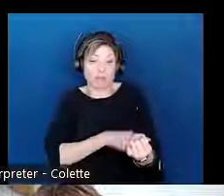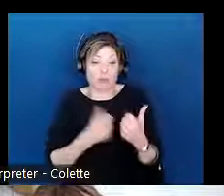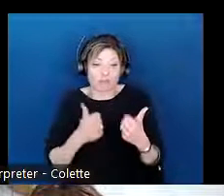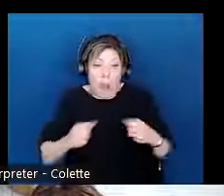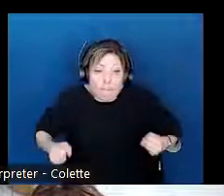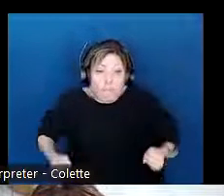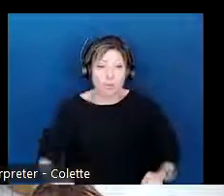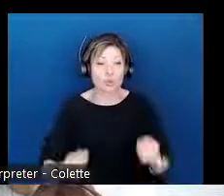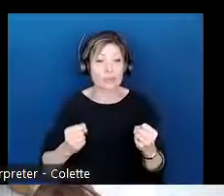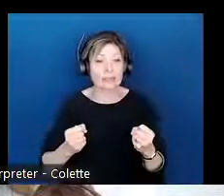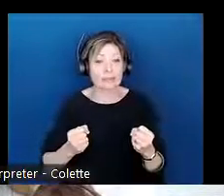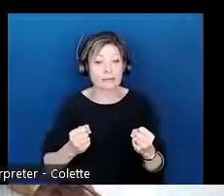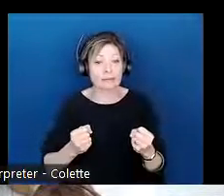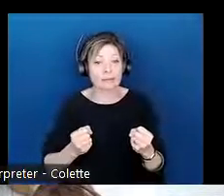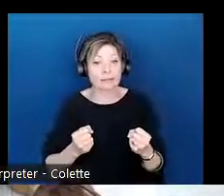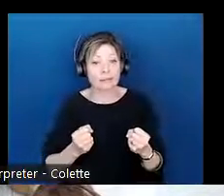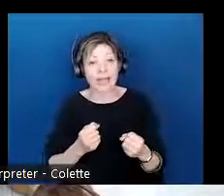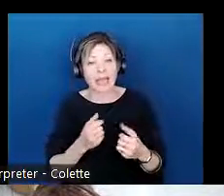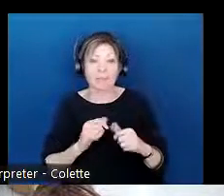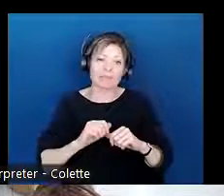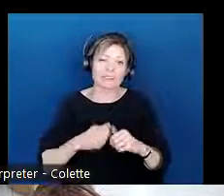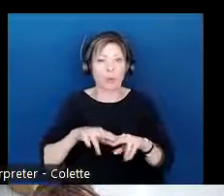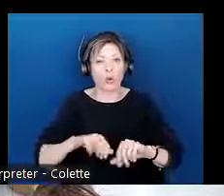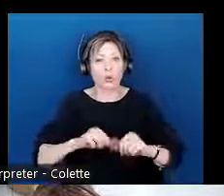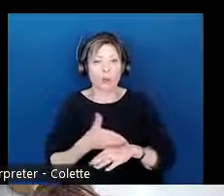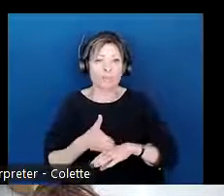um going along on this kind of thing um What distance is it?